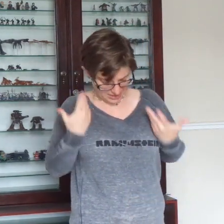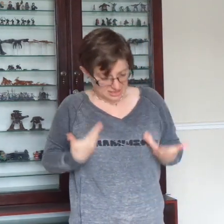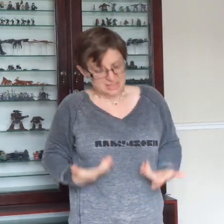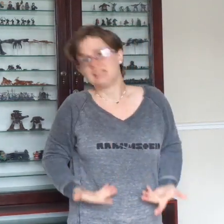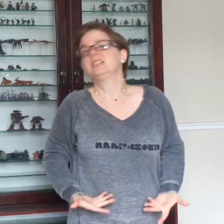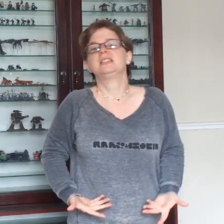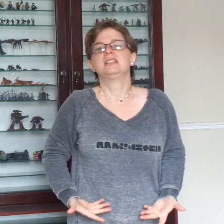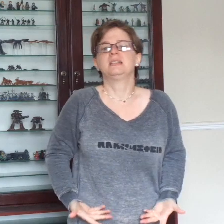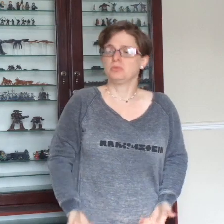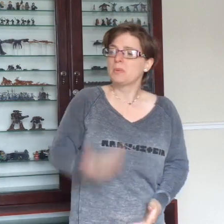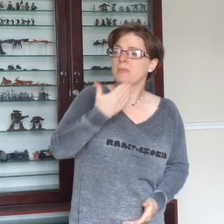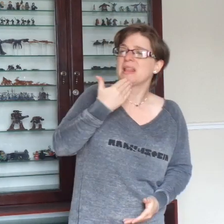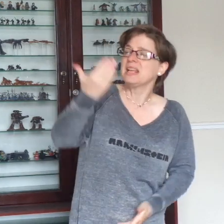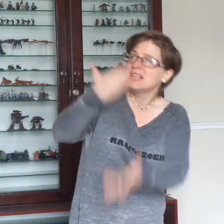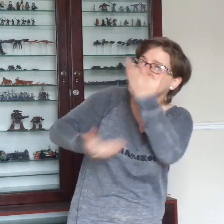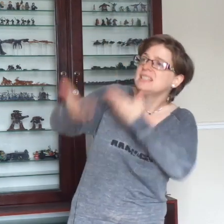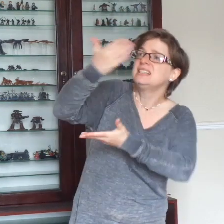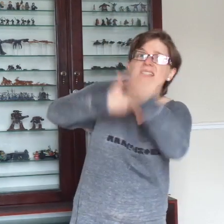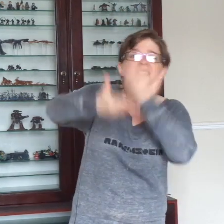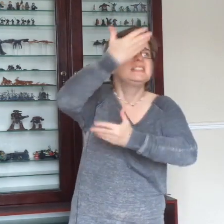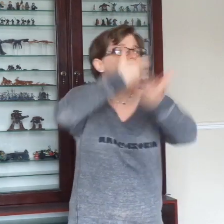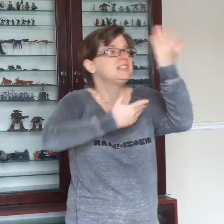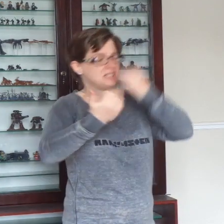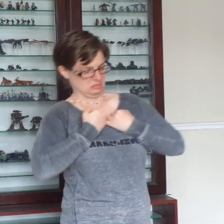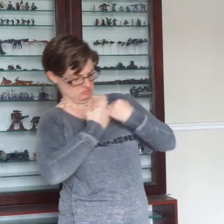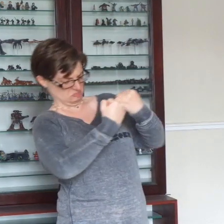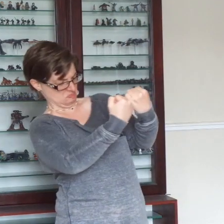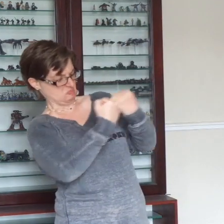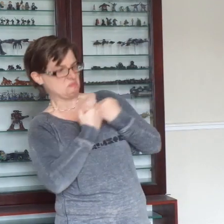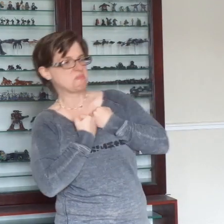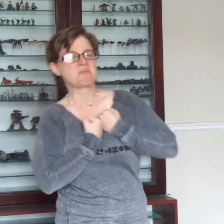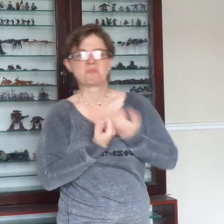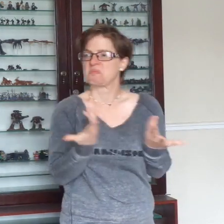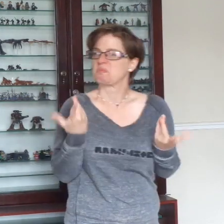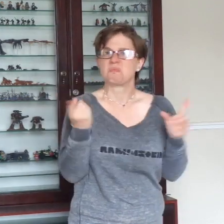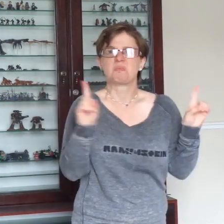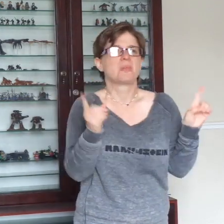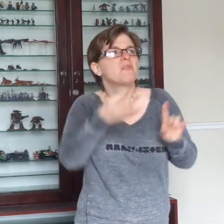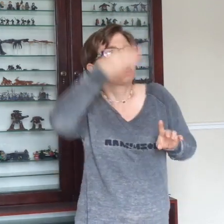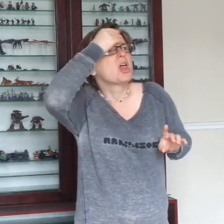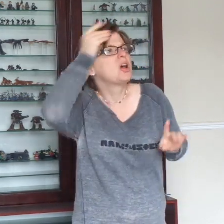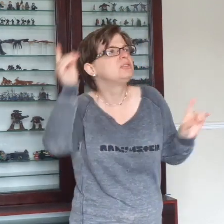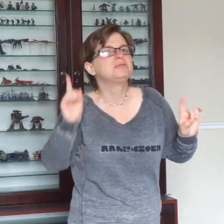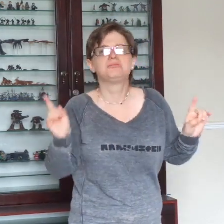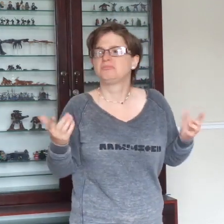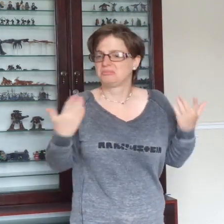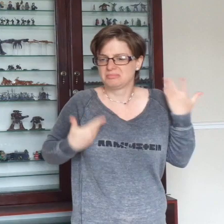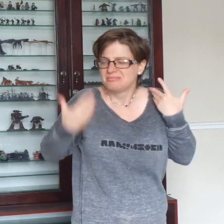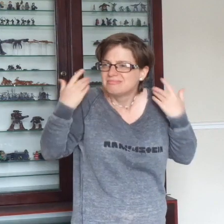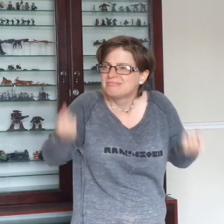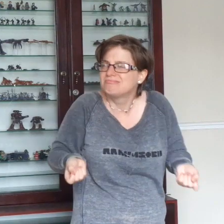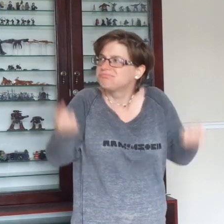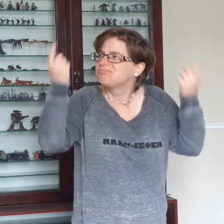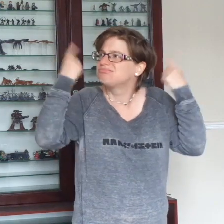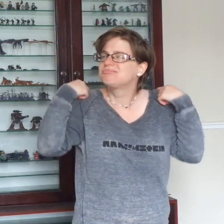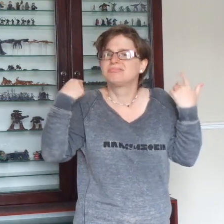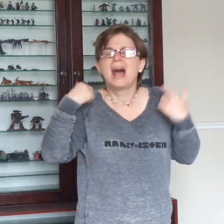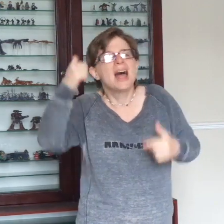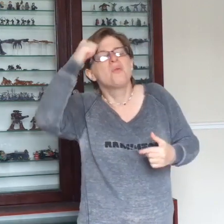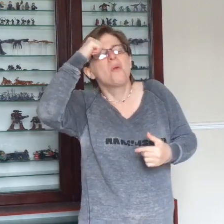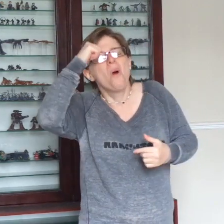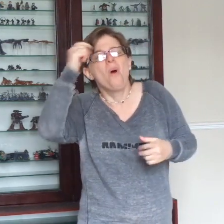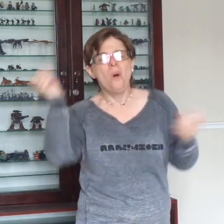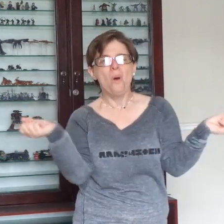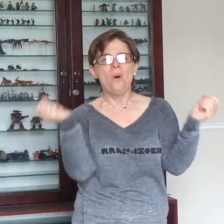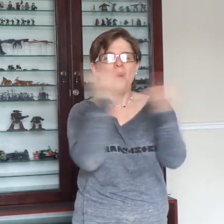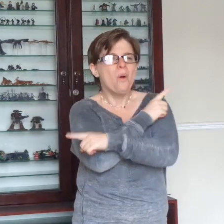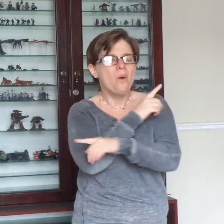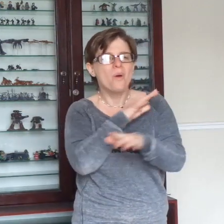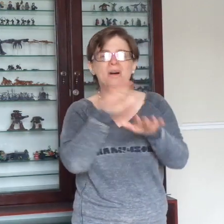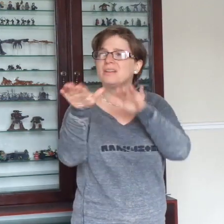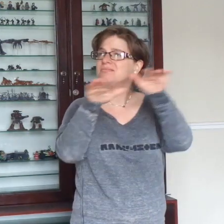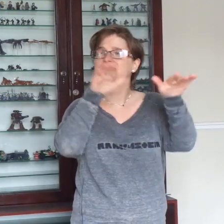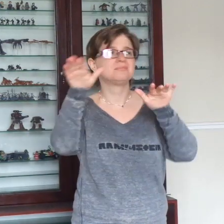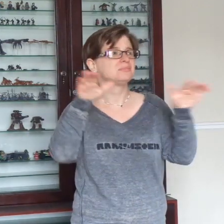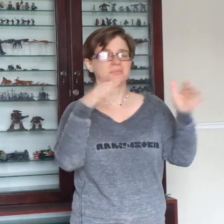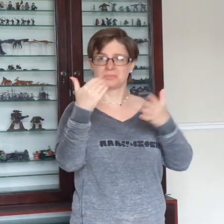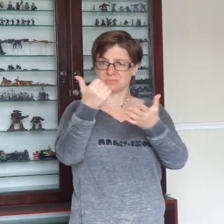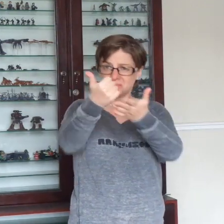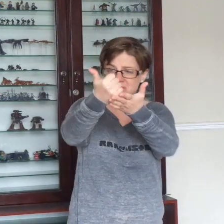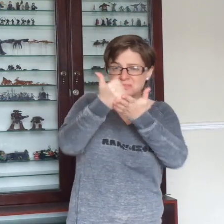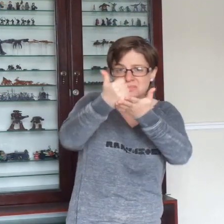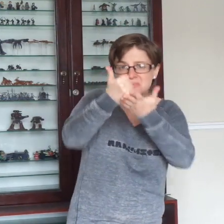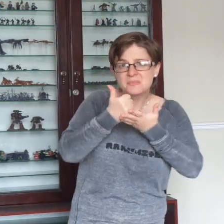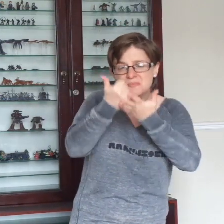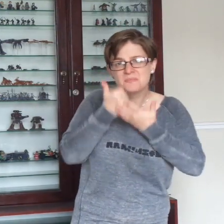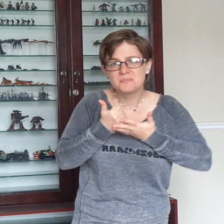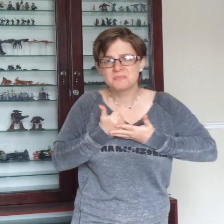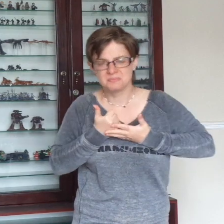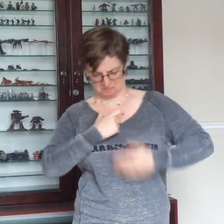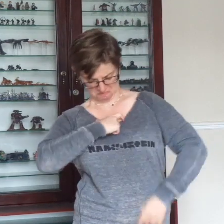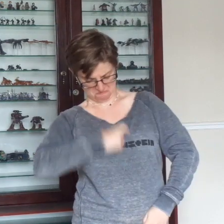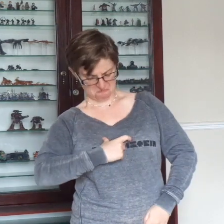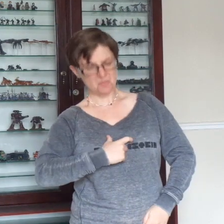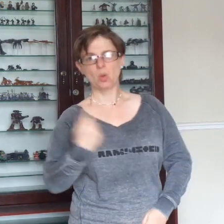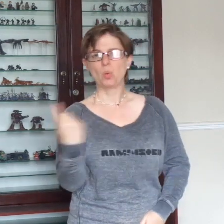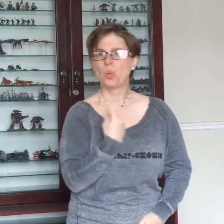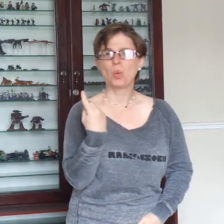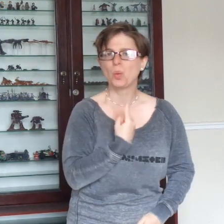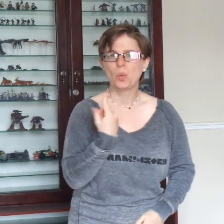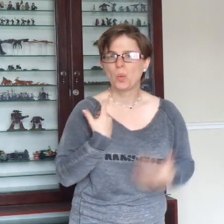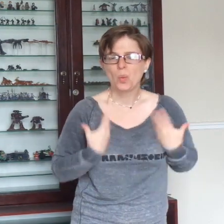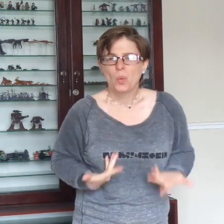Won't you please, please tell me what we've learned I know it sounds absurd, Please tell me who I am